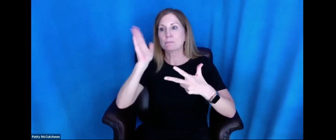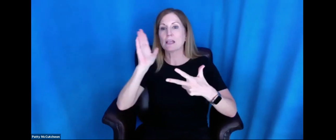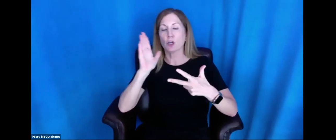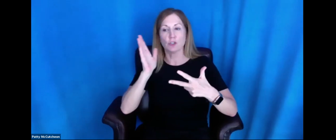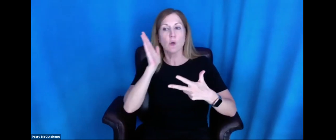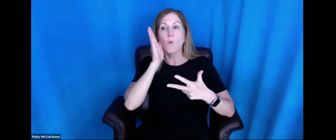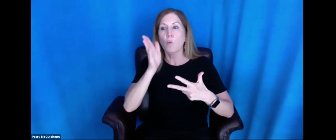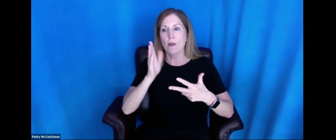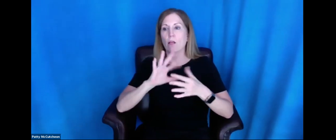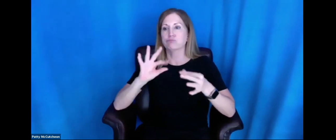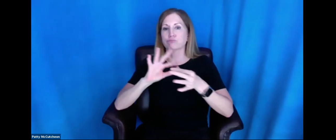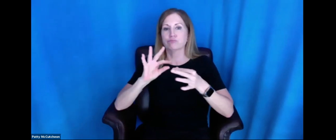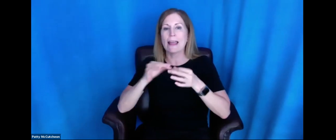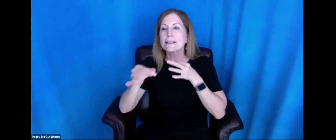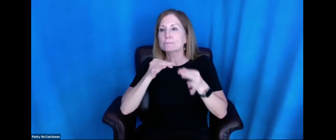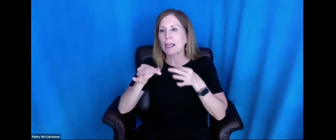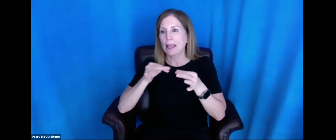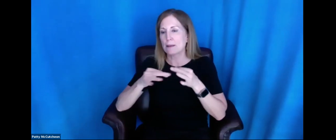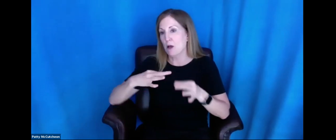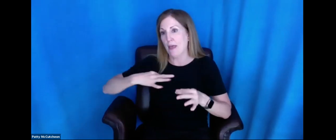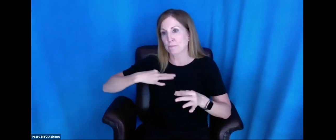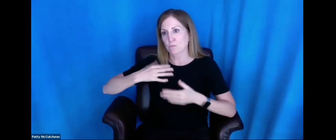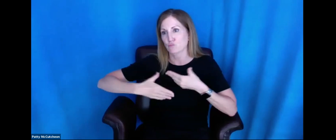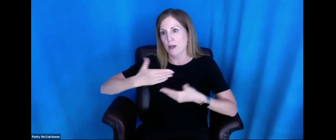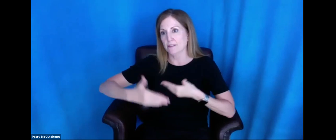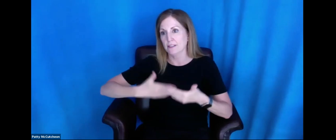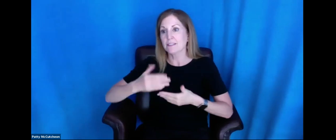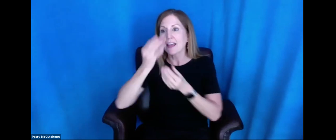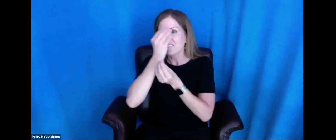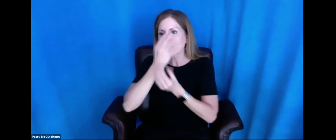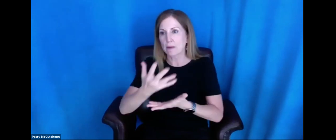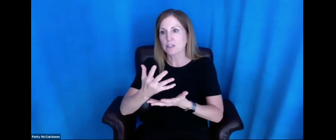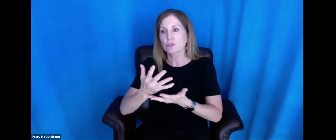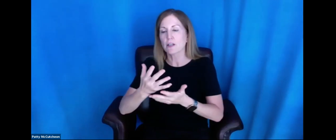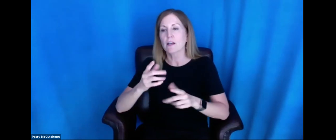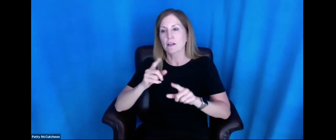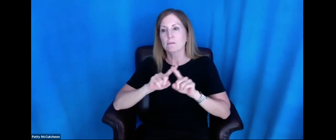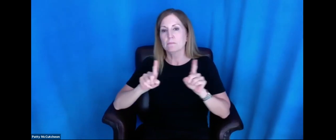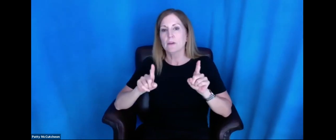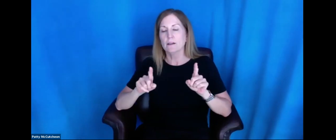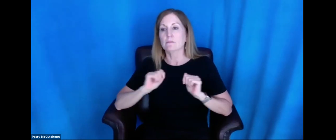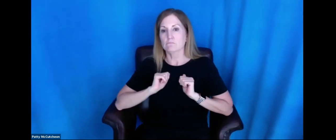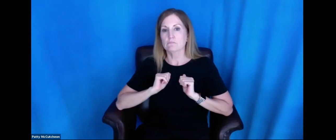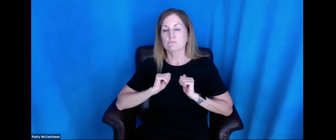and the application process. And -- Rita: I have a question for all three.